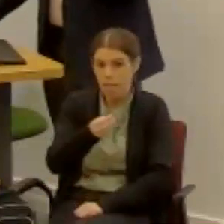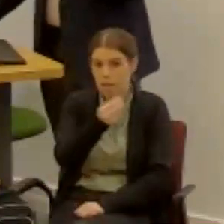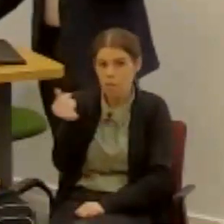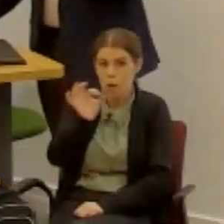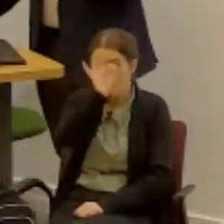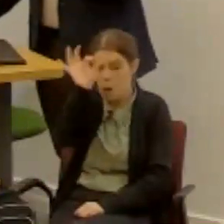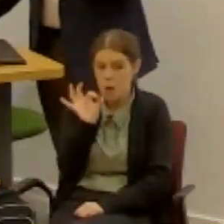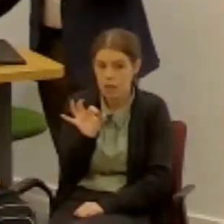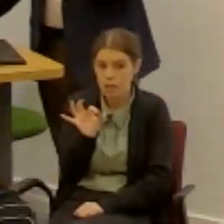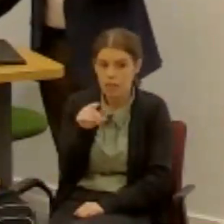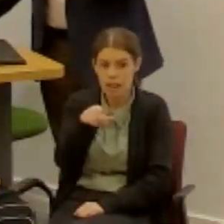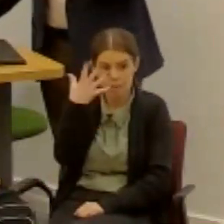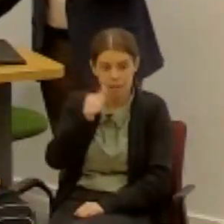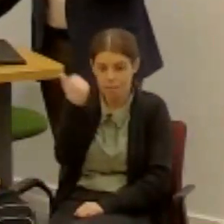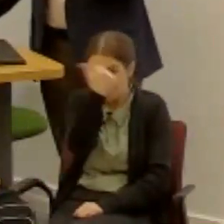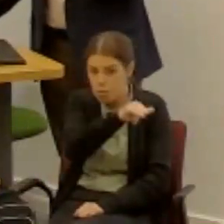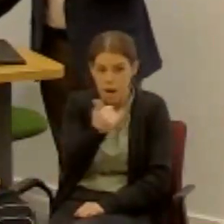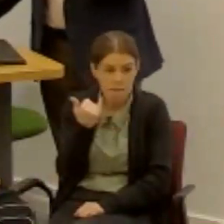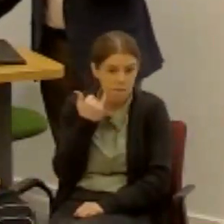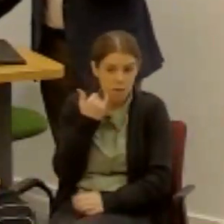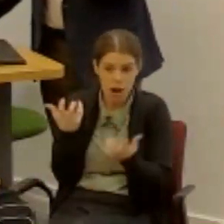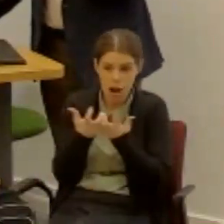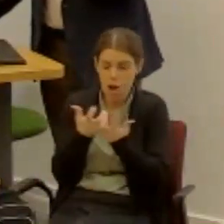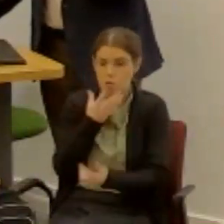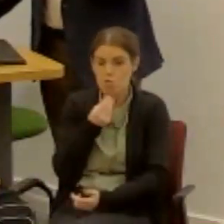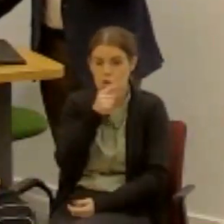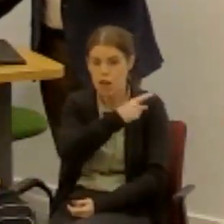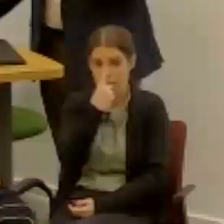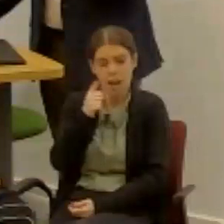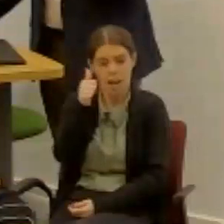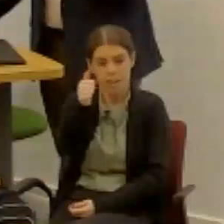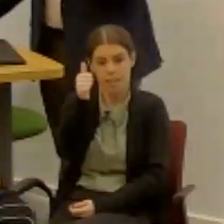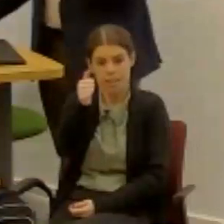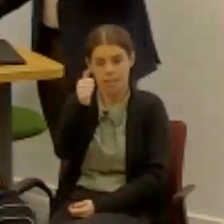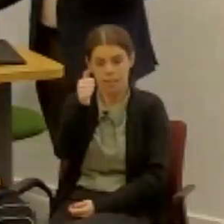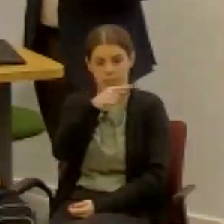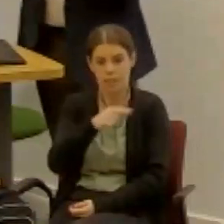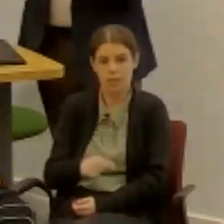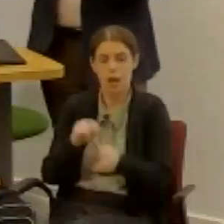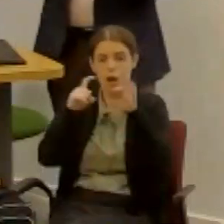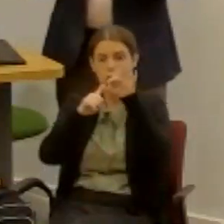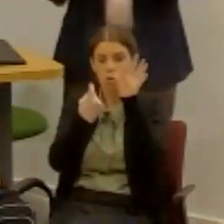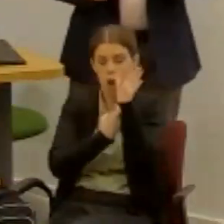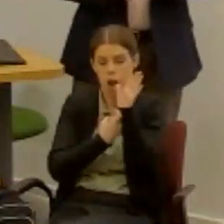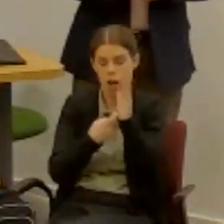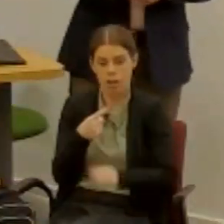and if you go a smartphone, you know, to use them, and you can scan this QR code, and there's